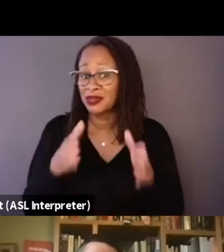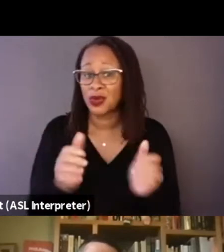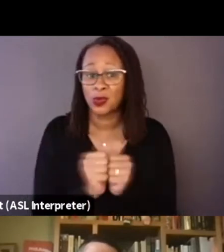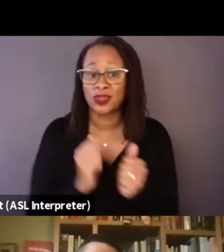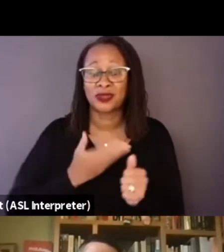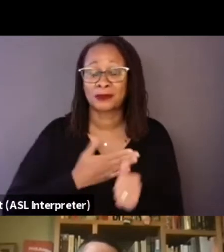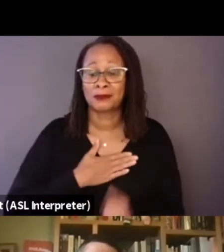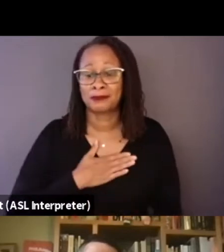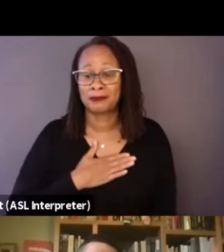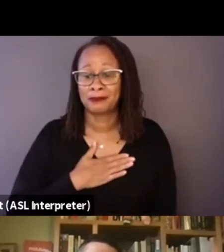is a story of resilience.